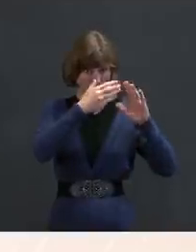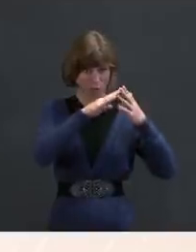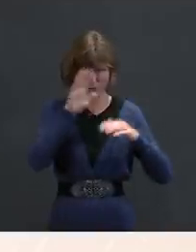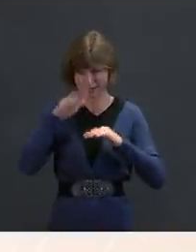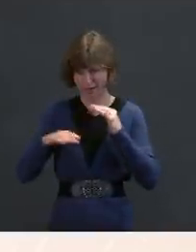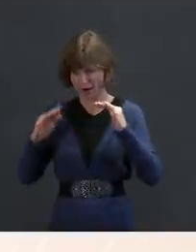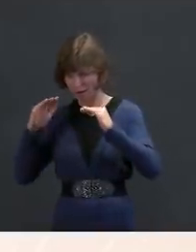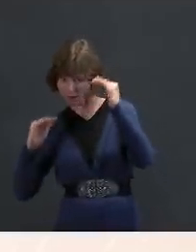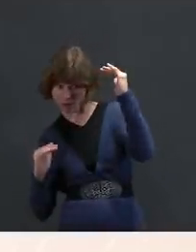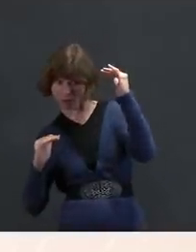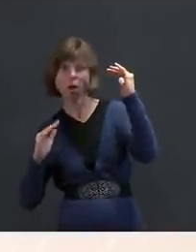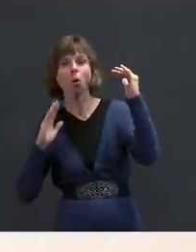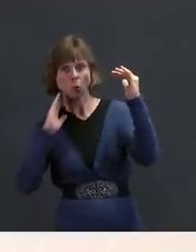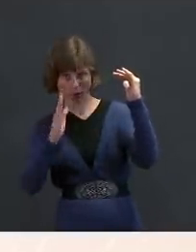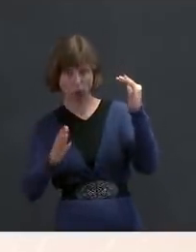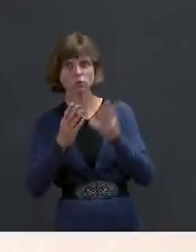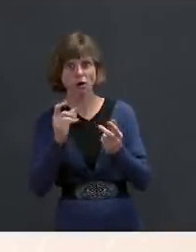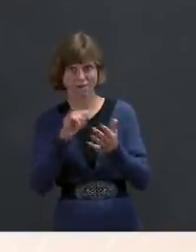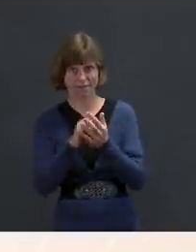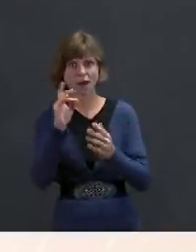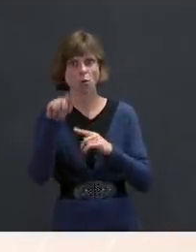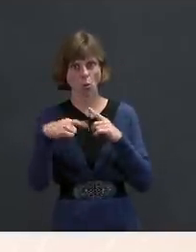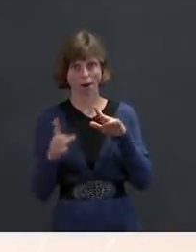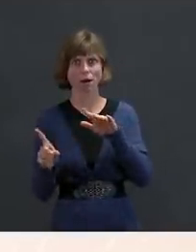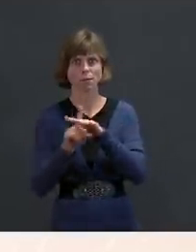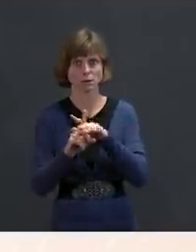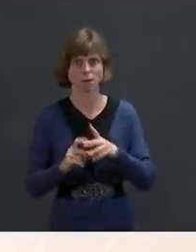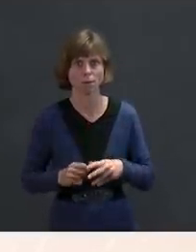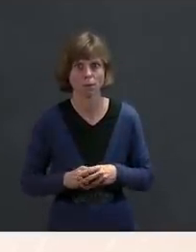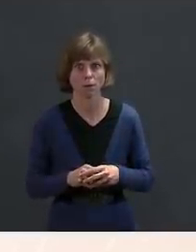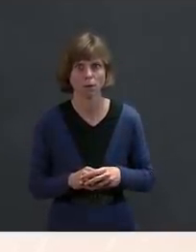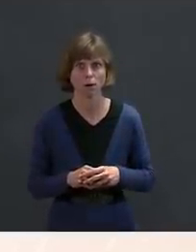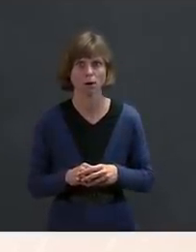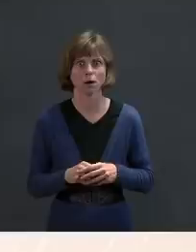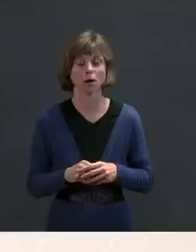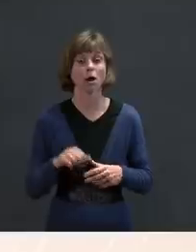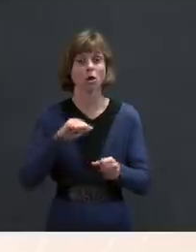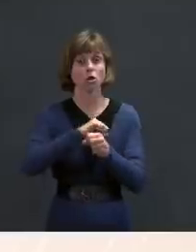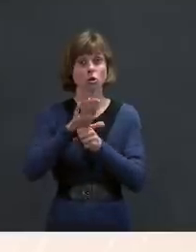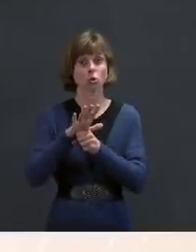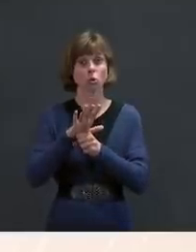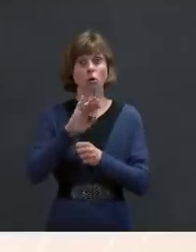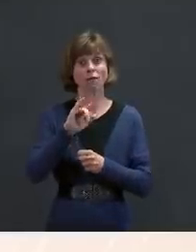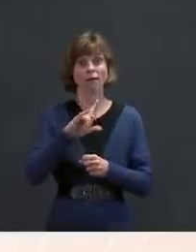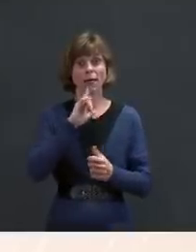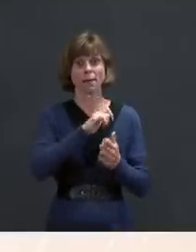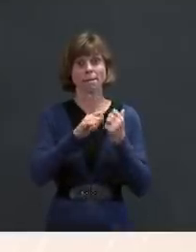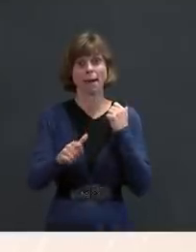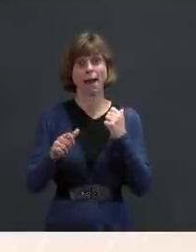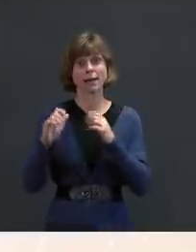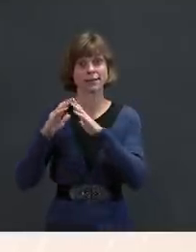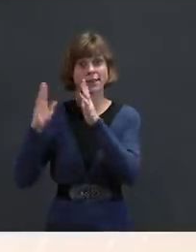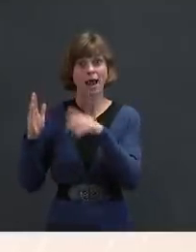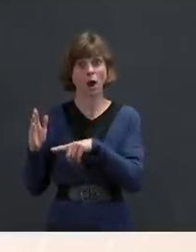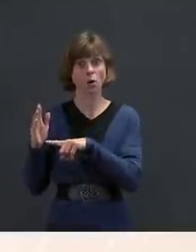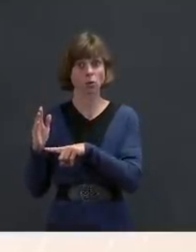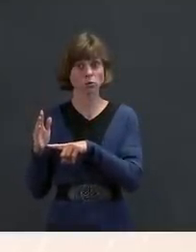The Press: And a couple for my colleagues who aren't here. Now that the COVID bill has passed the House, has the President had any more contact with Speaker Pelosi